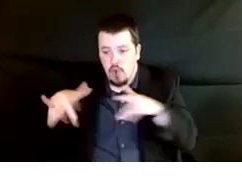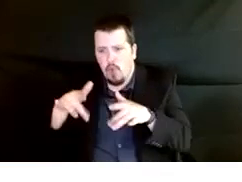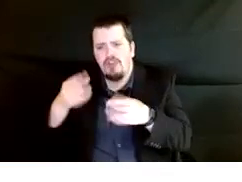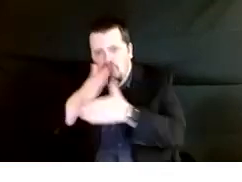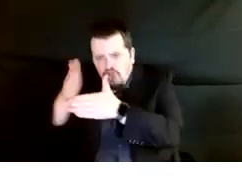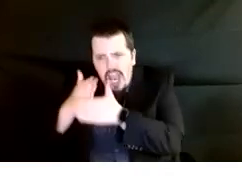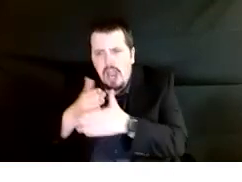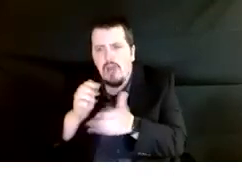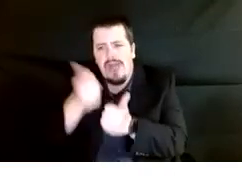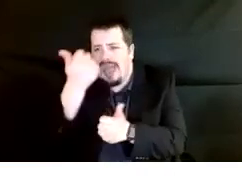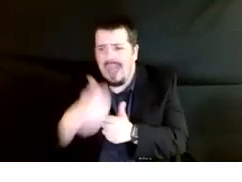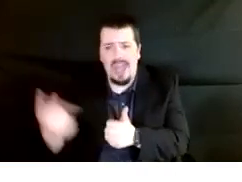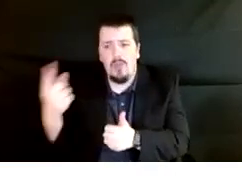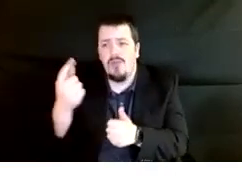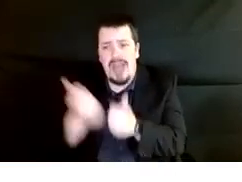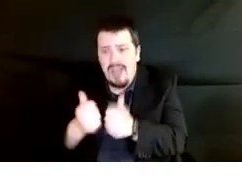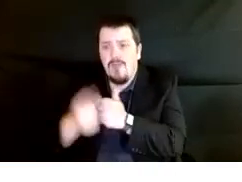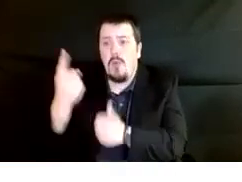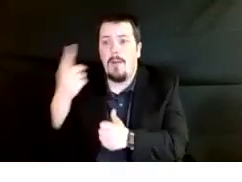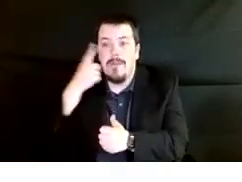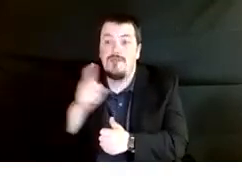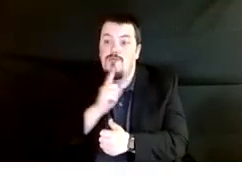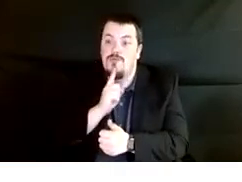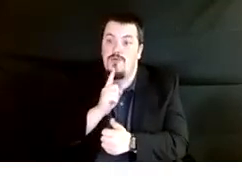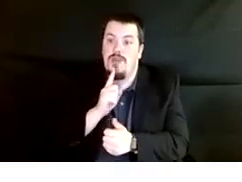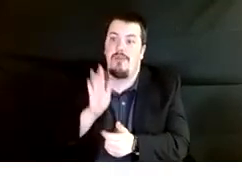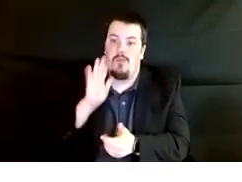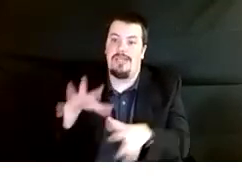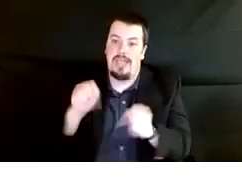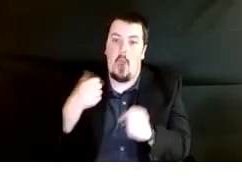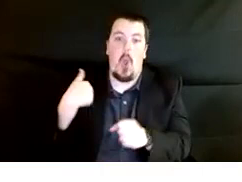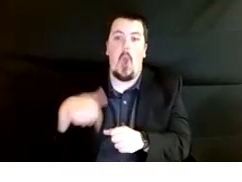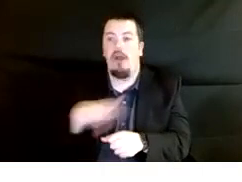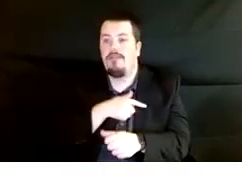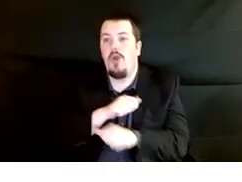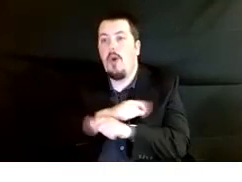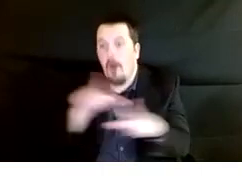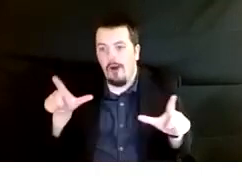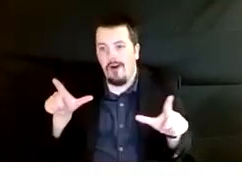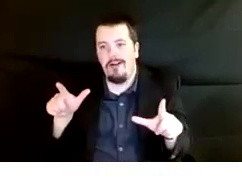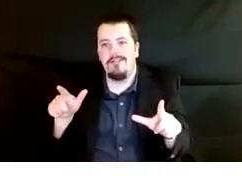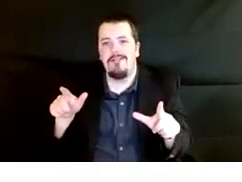with anyone and everybody because it really is going to take all of us um being able to